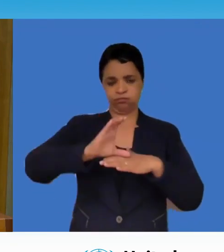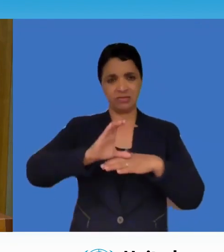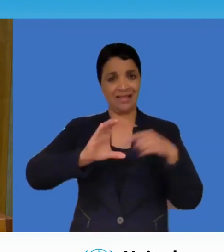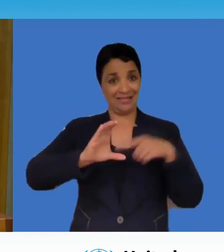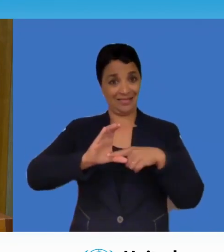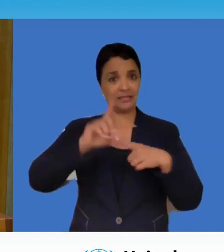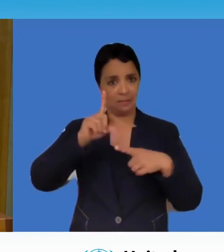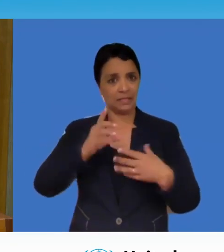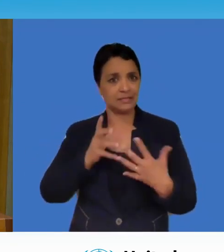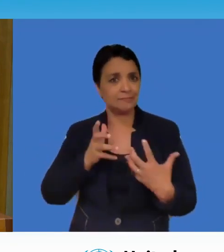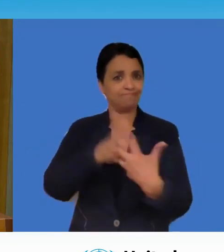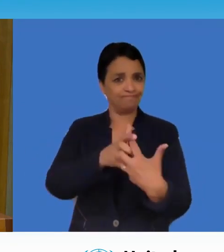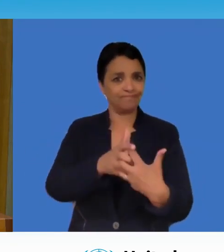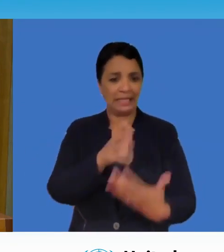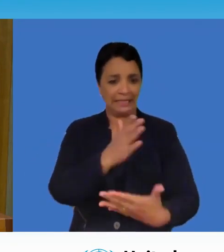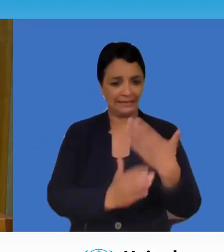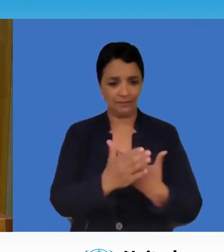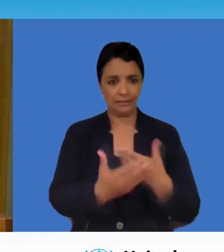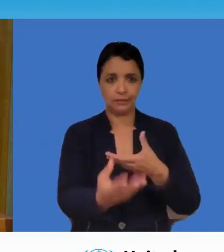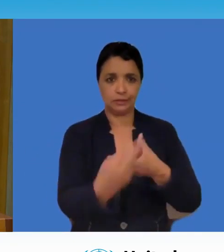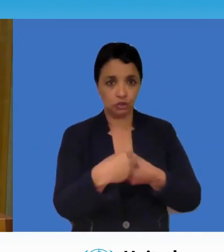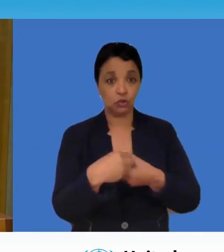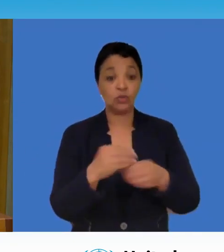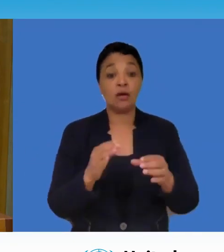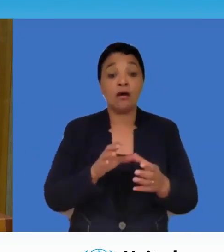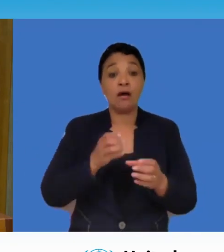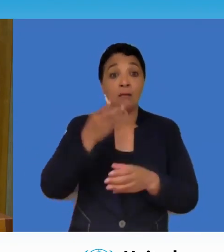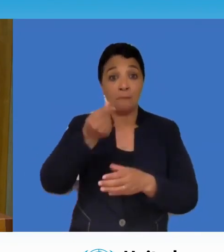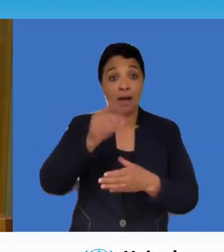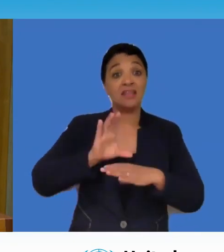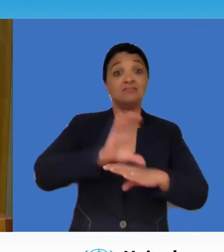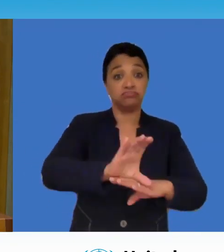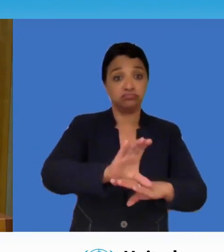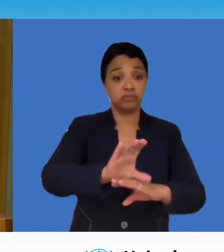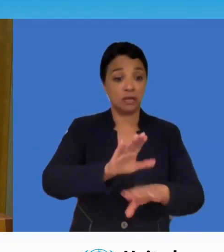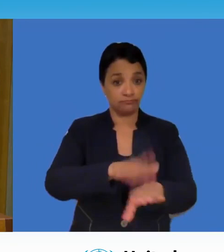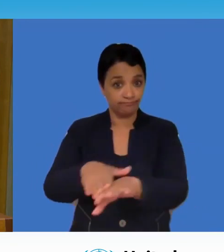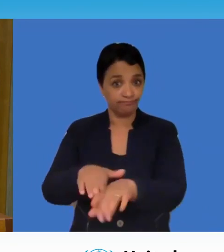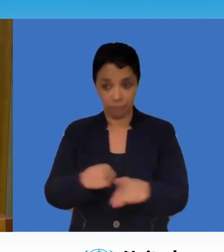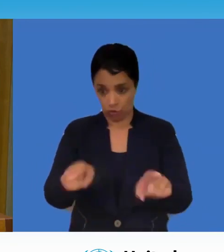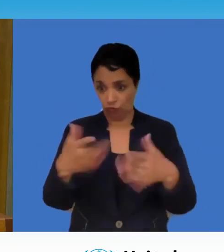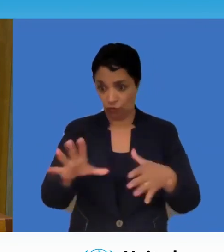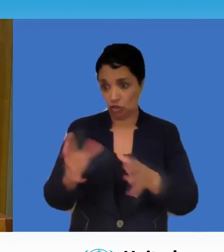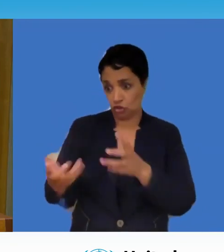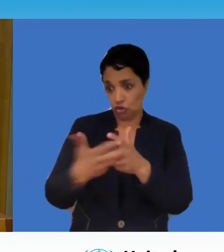sufficient funding for inclusive programs and hold their Partners accountable to provide inclusive